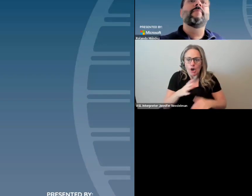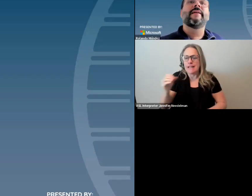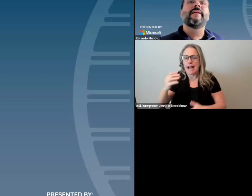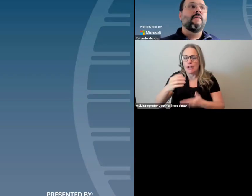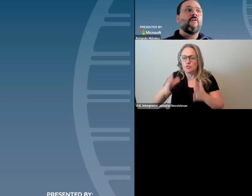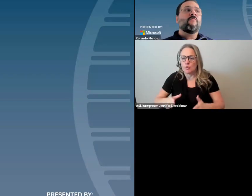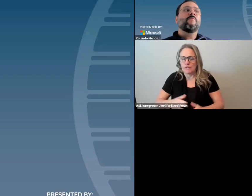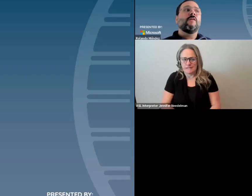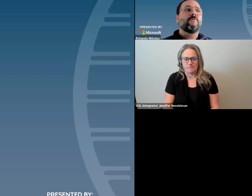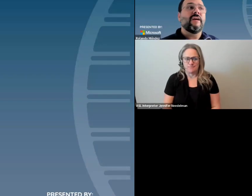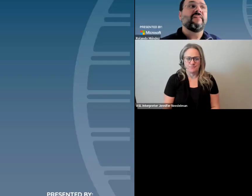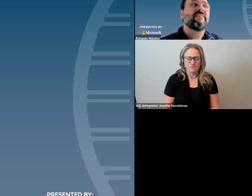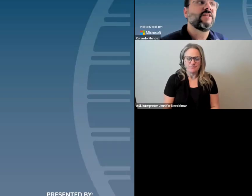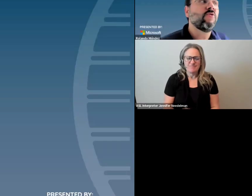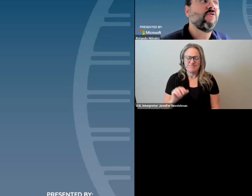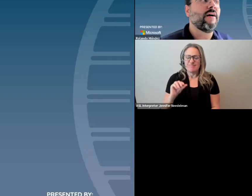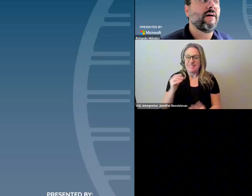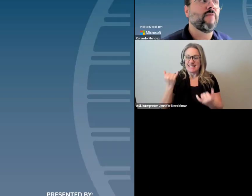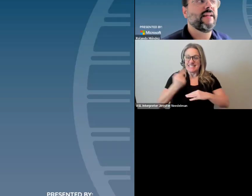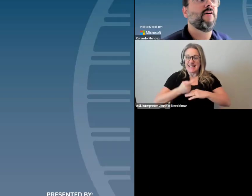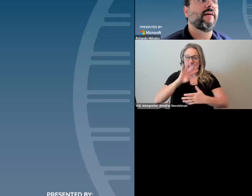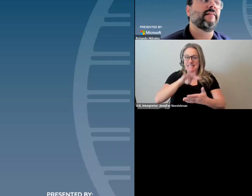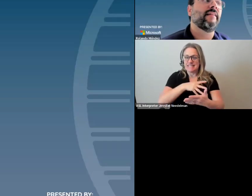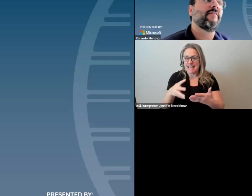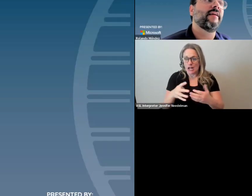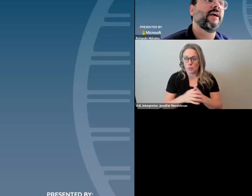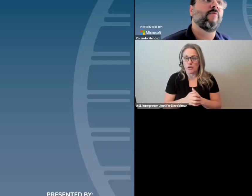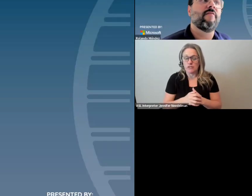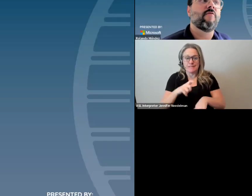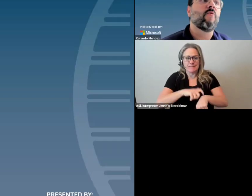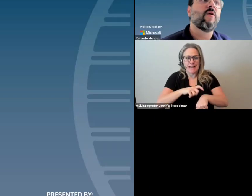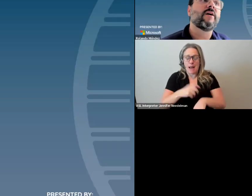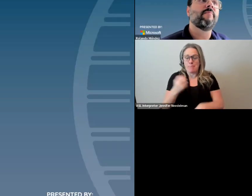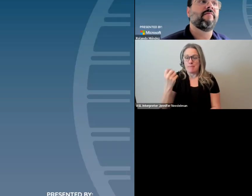A little bit of an overview of today's schedule. Right now, at 11:00 AM we have our Welcome